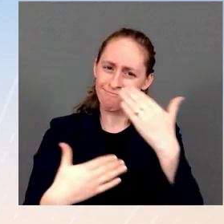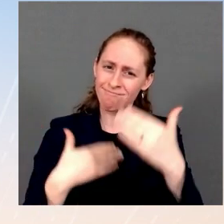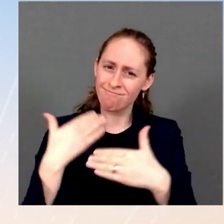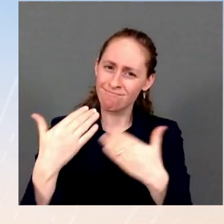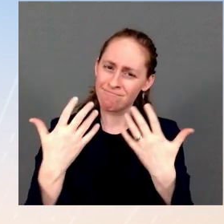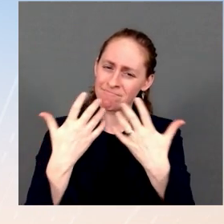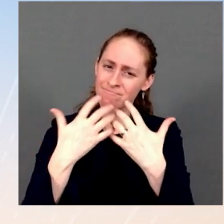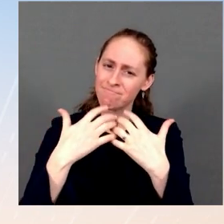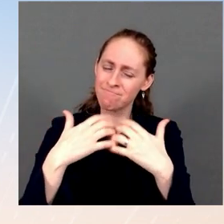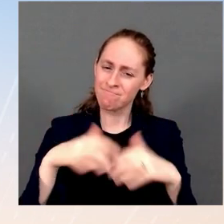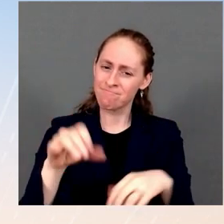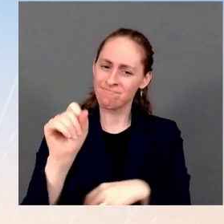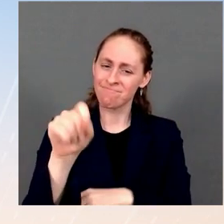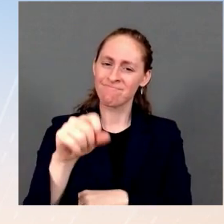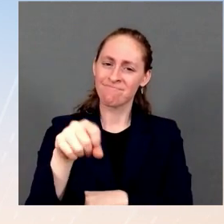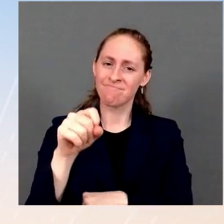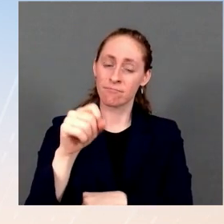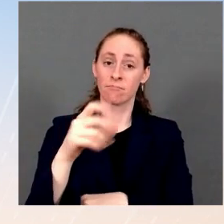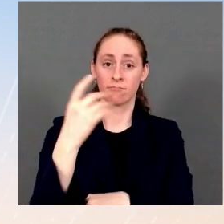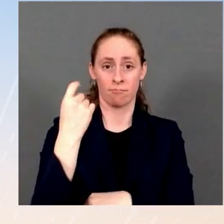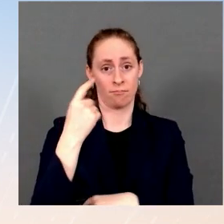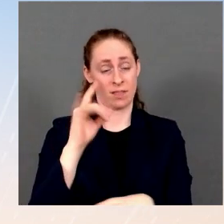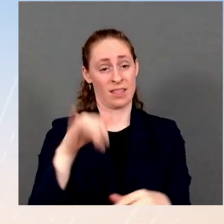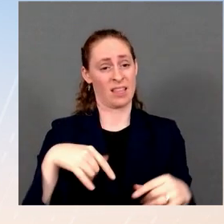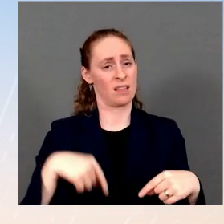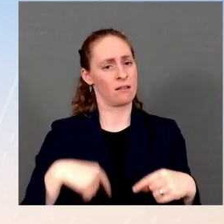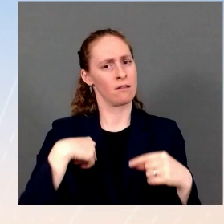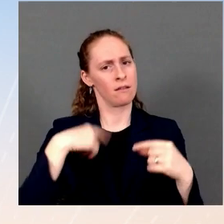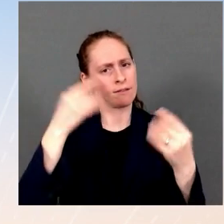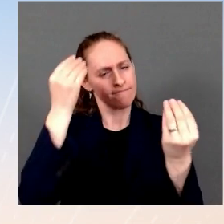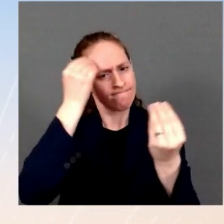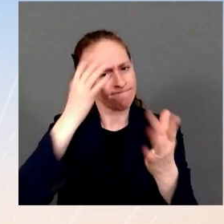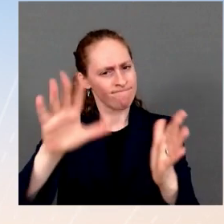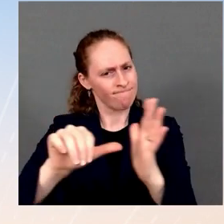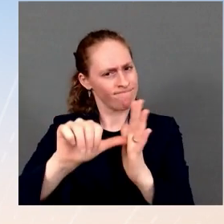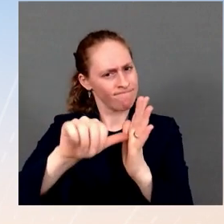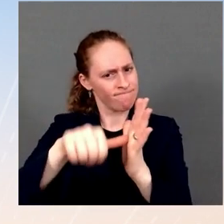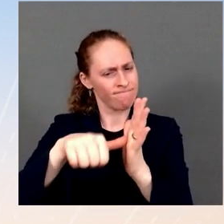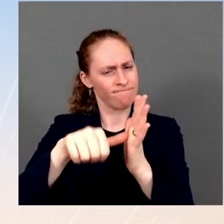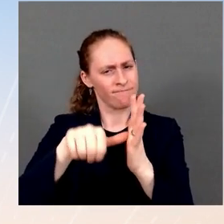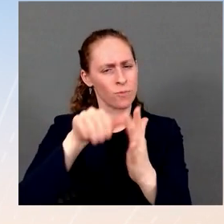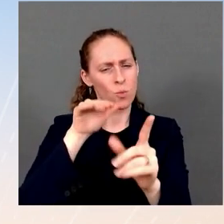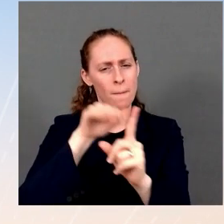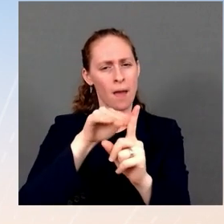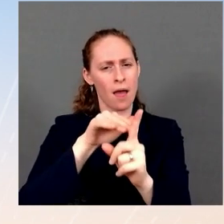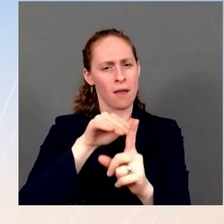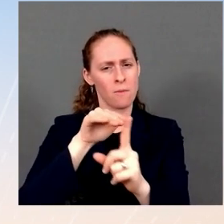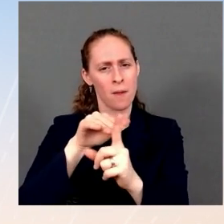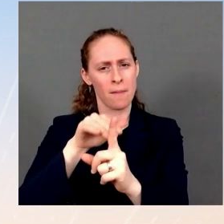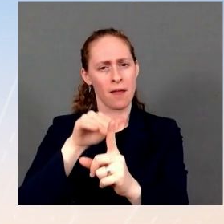and we unlock environmental benefits all at the same time. The Press: Just to follow up, what are your biggest concerns